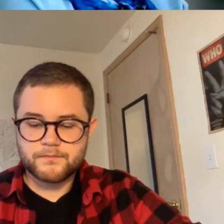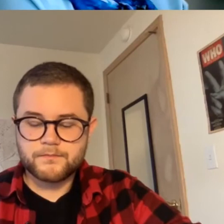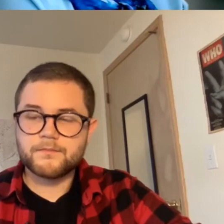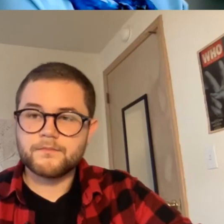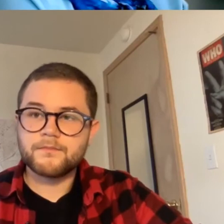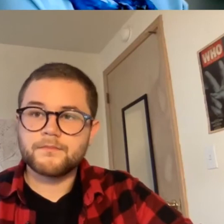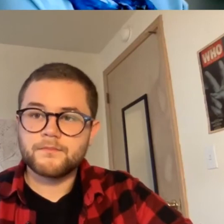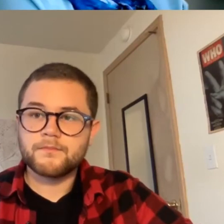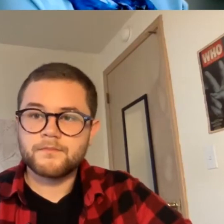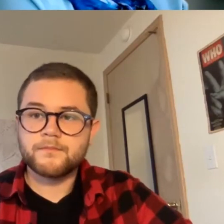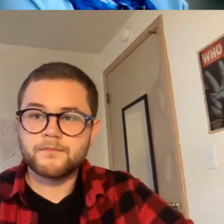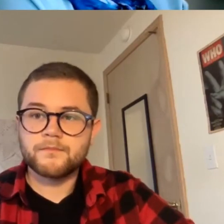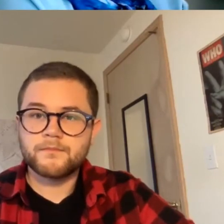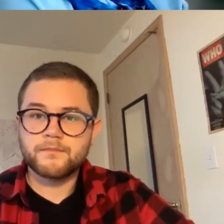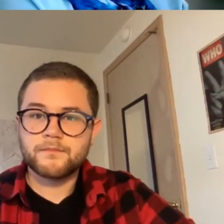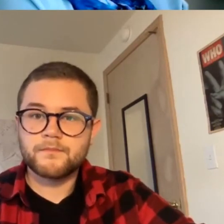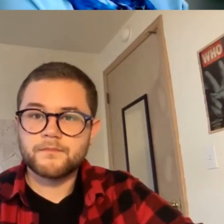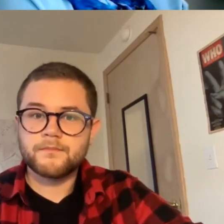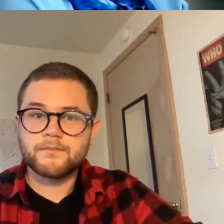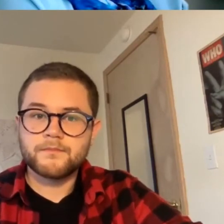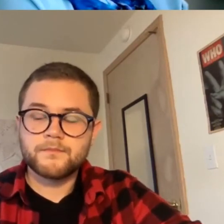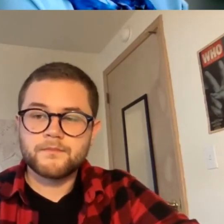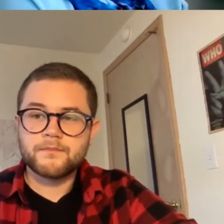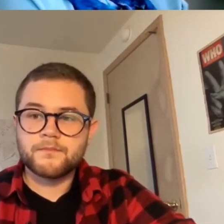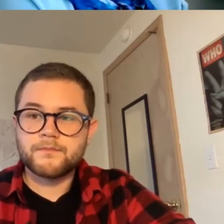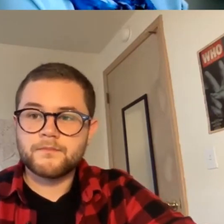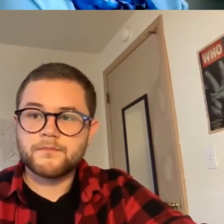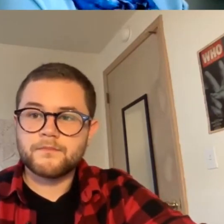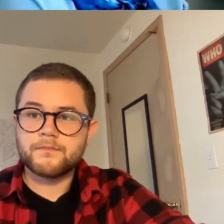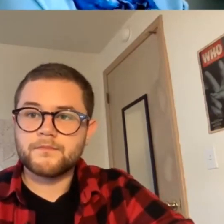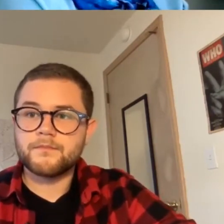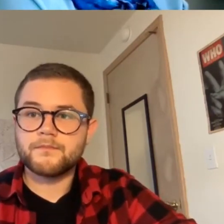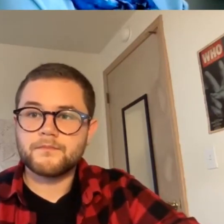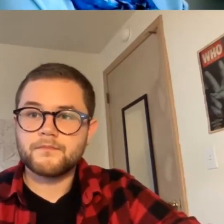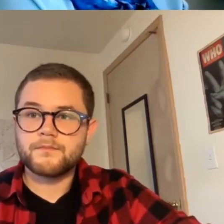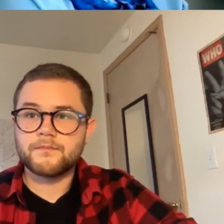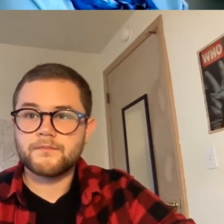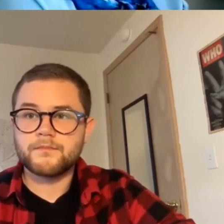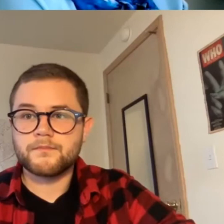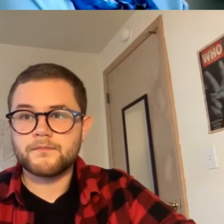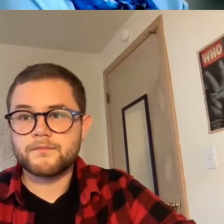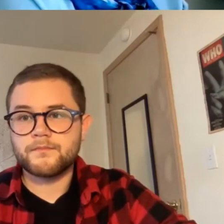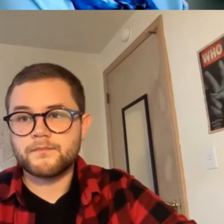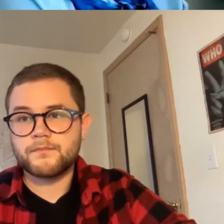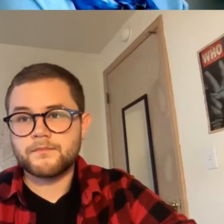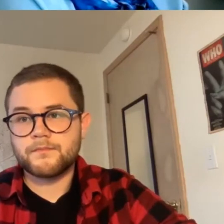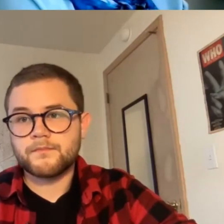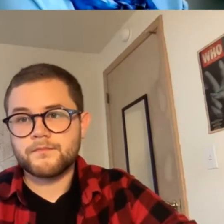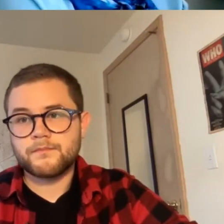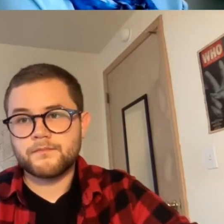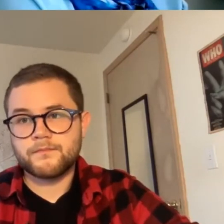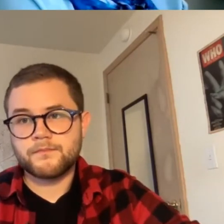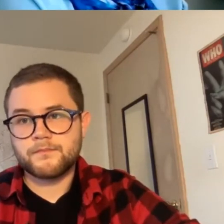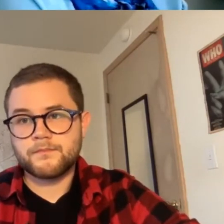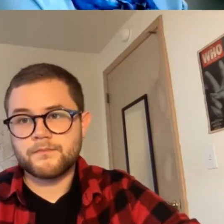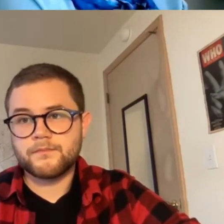what we were saying in terms of here it is. This is not a question, just a comment. When talking about fatness,